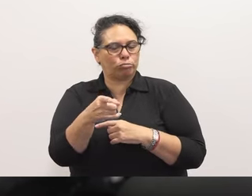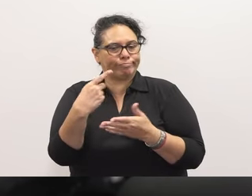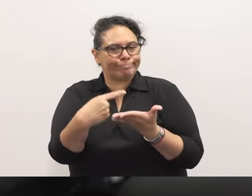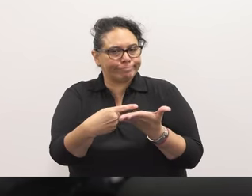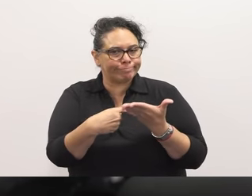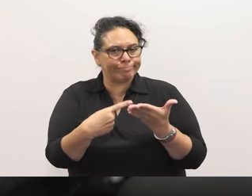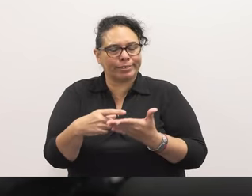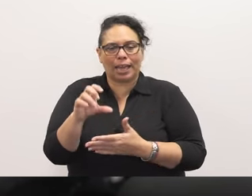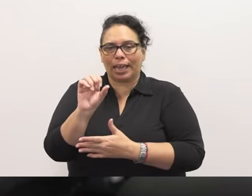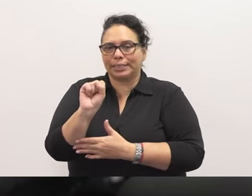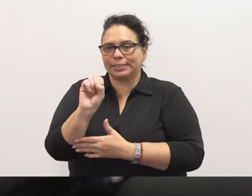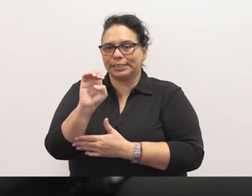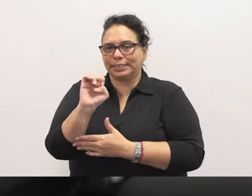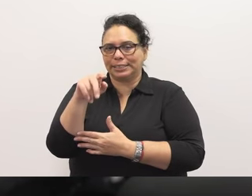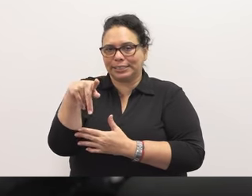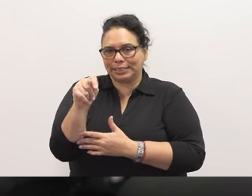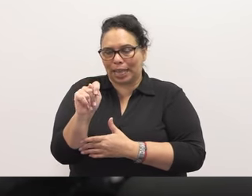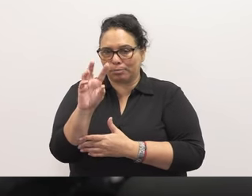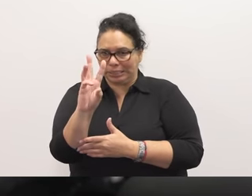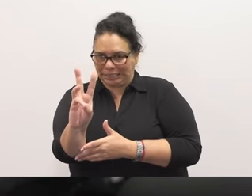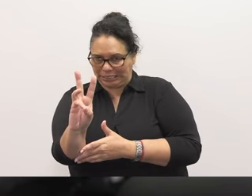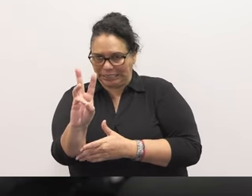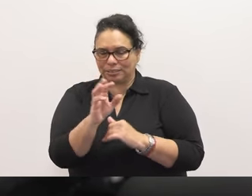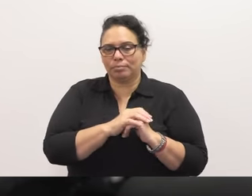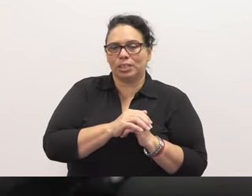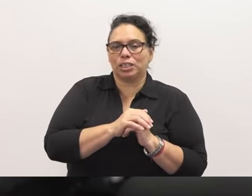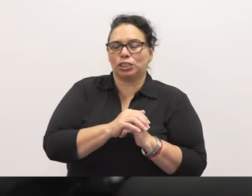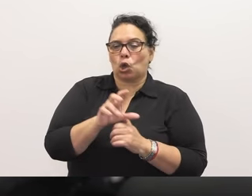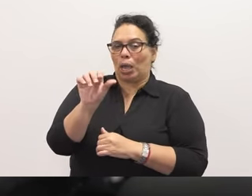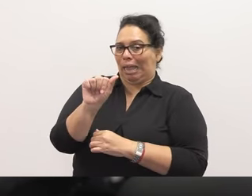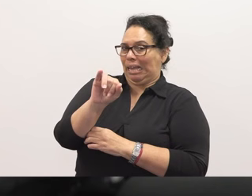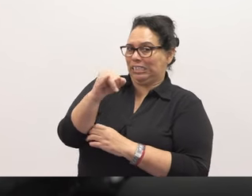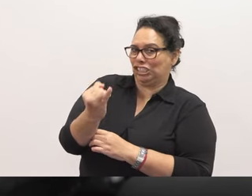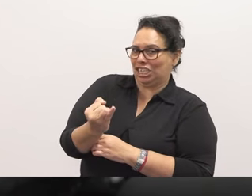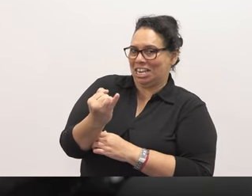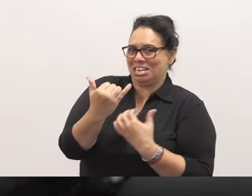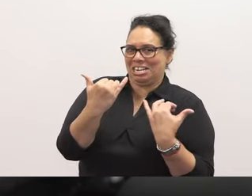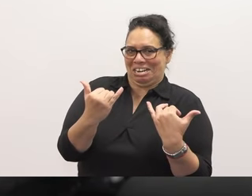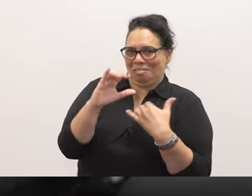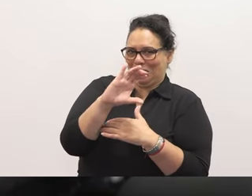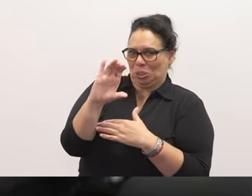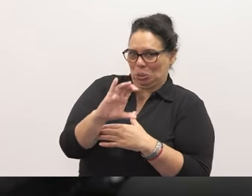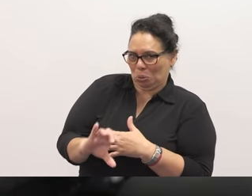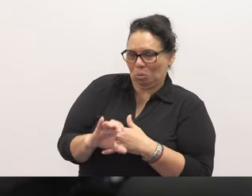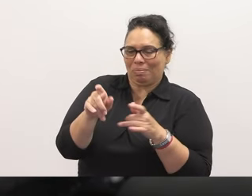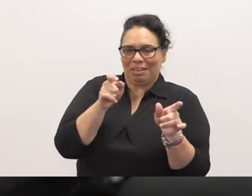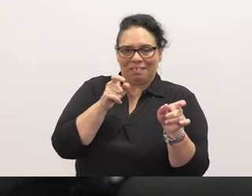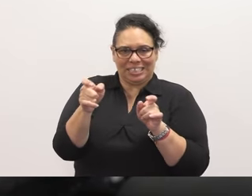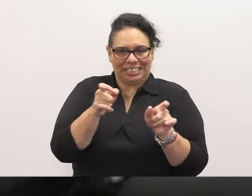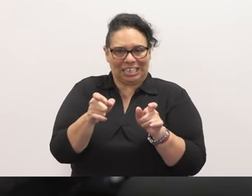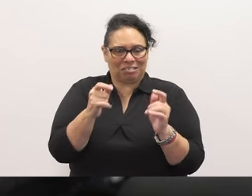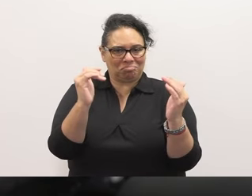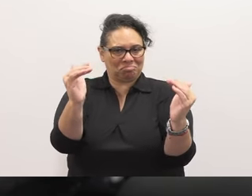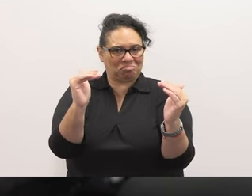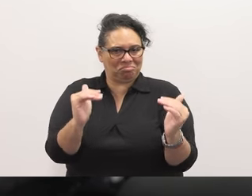And so AJ is coming in via Zoom today to facilitate the next step session with you.